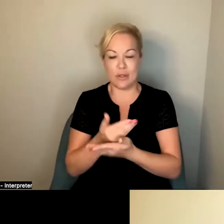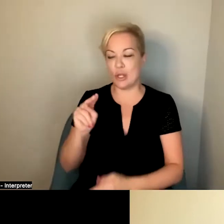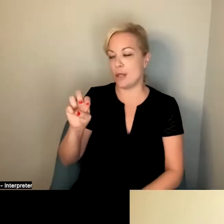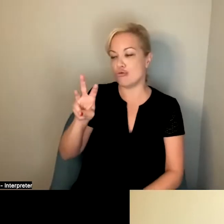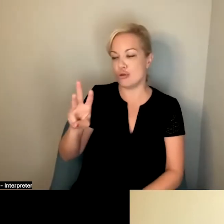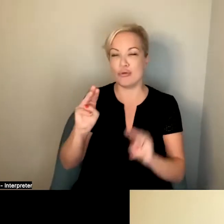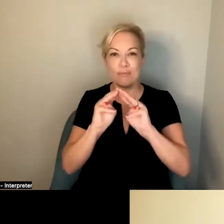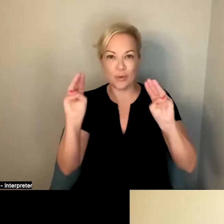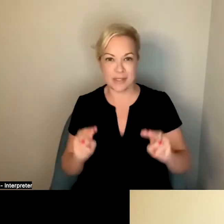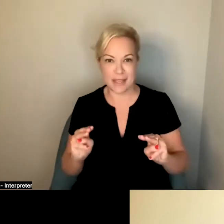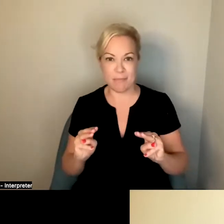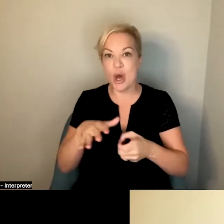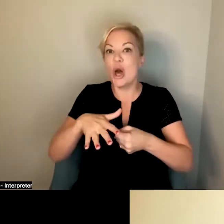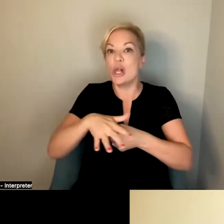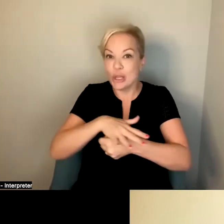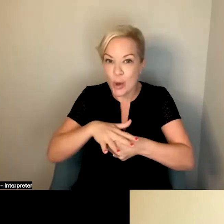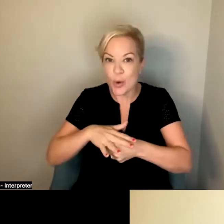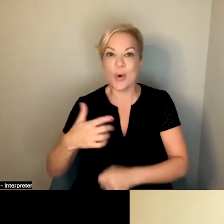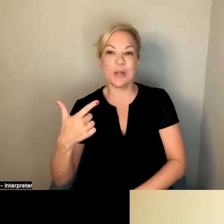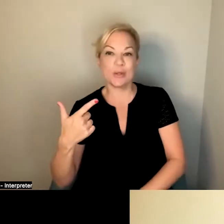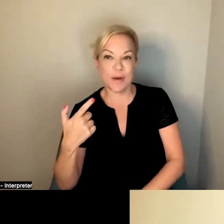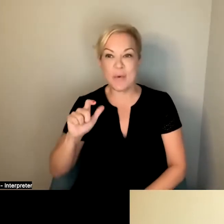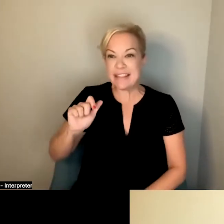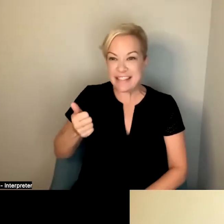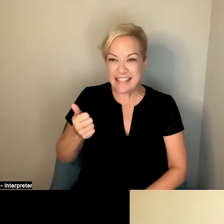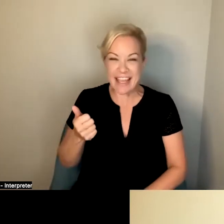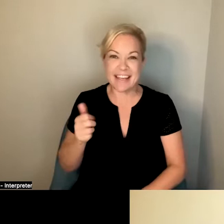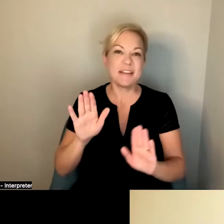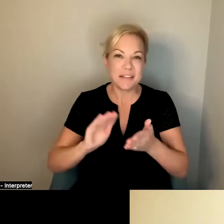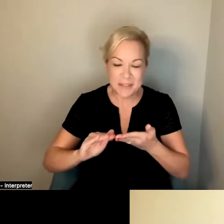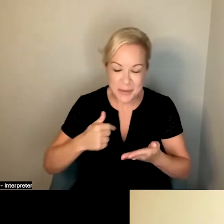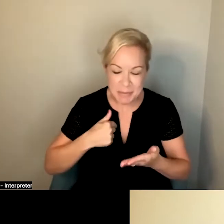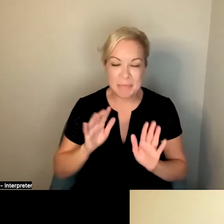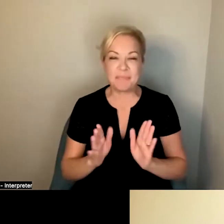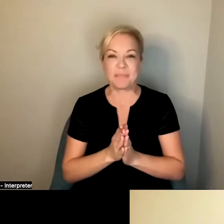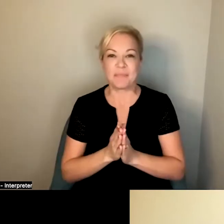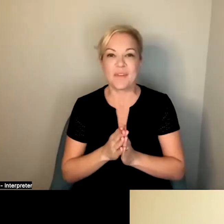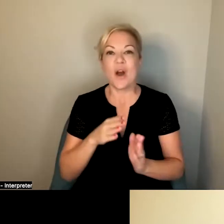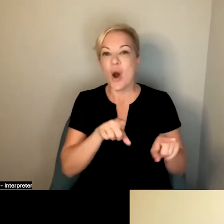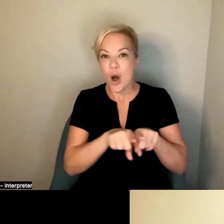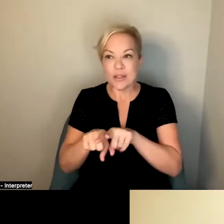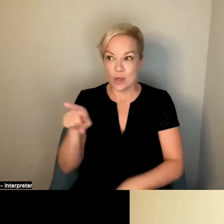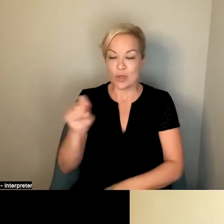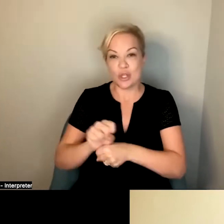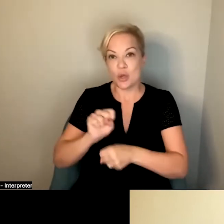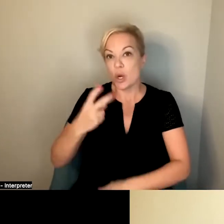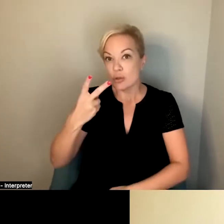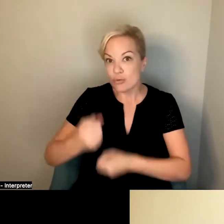20- 21 10, excuse me, and subsequently worked for two years as an organizer for the Office